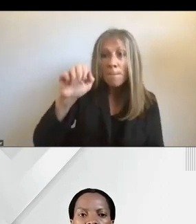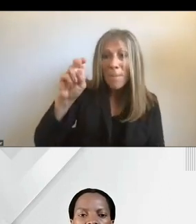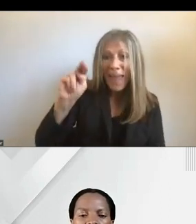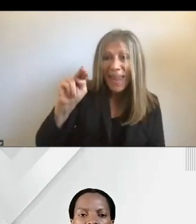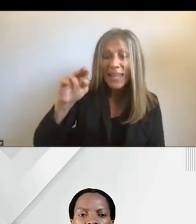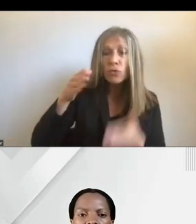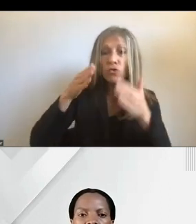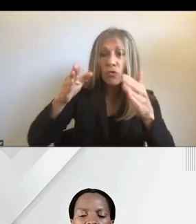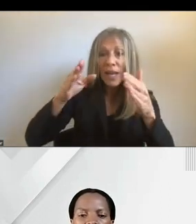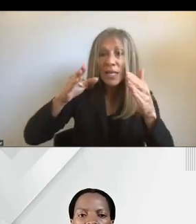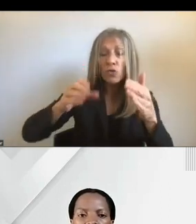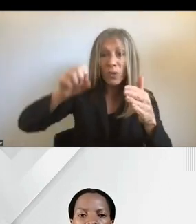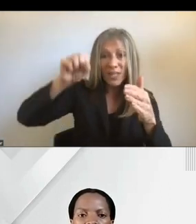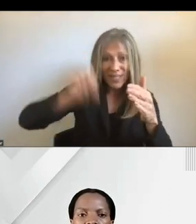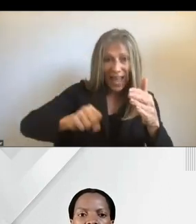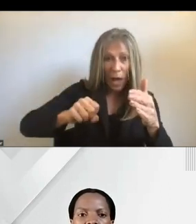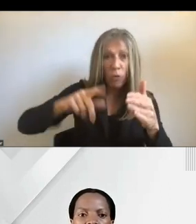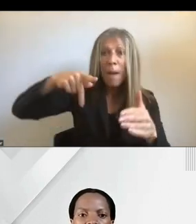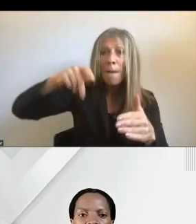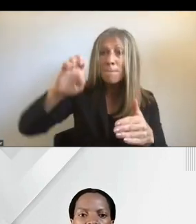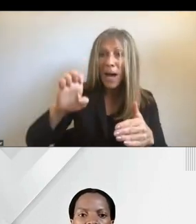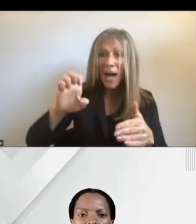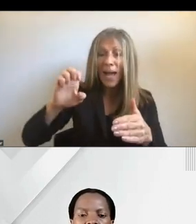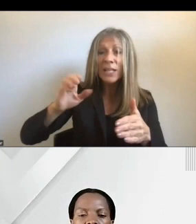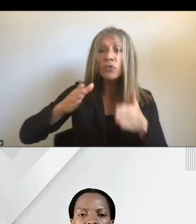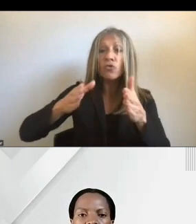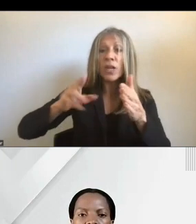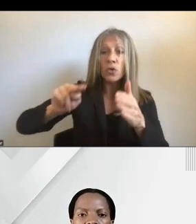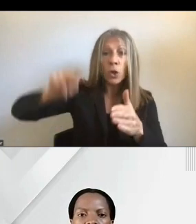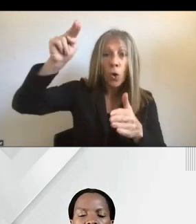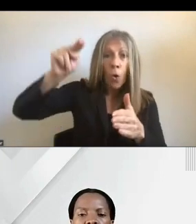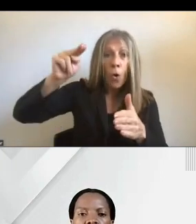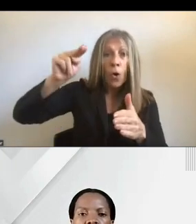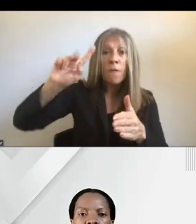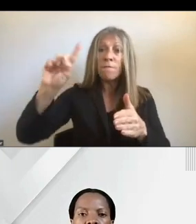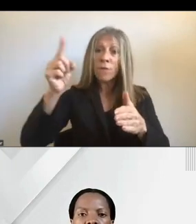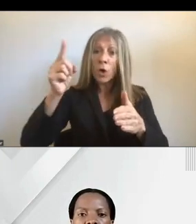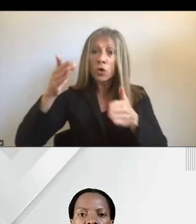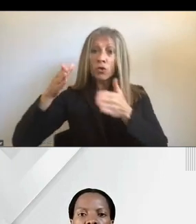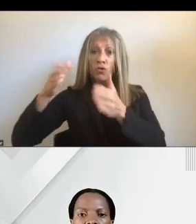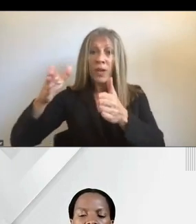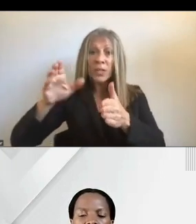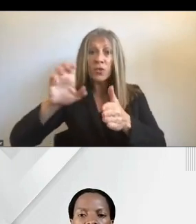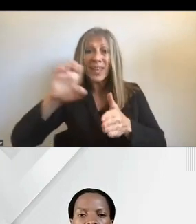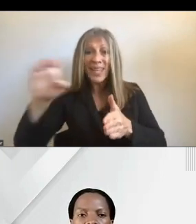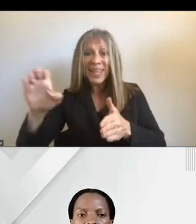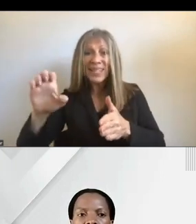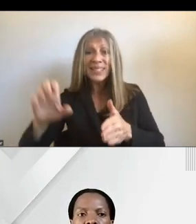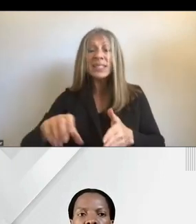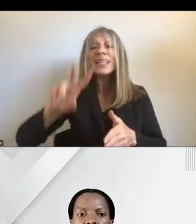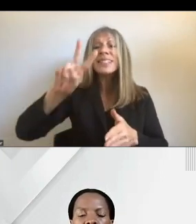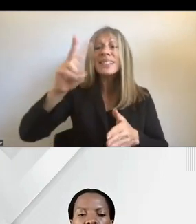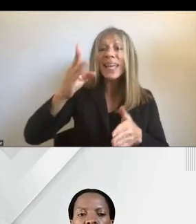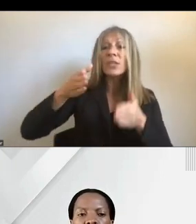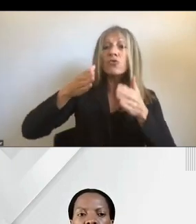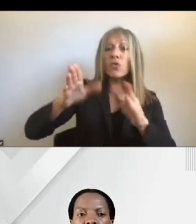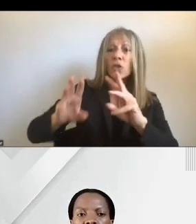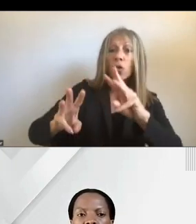Pine Street to the North, First Street to the East, and Second Street to the West, the block perimeter